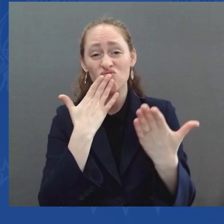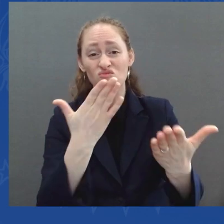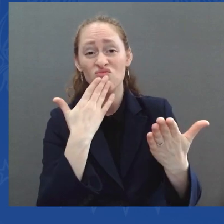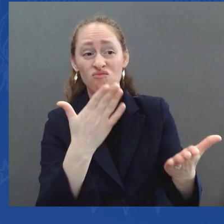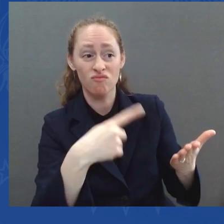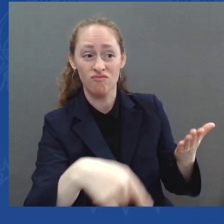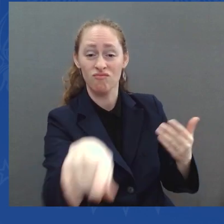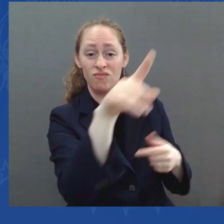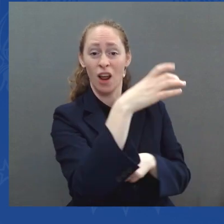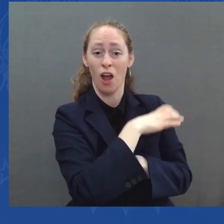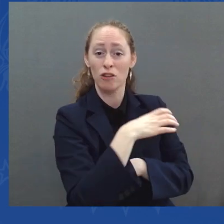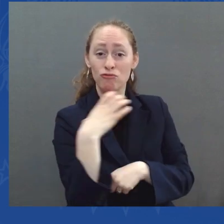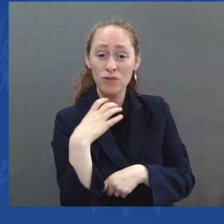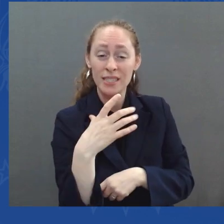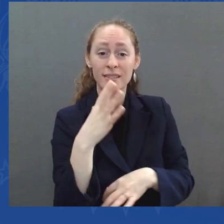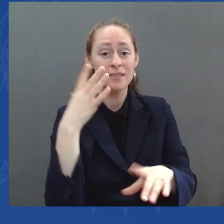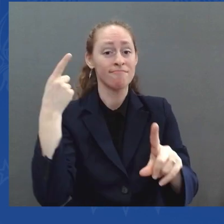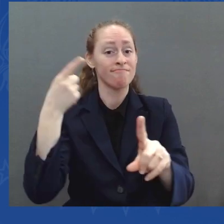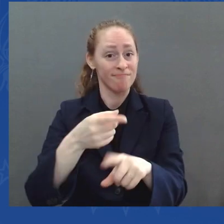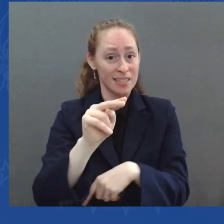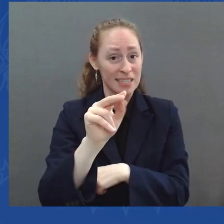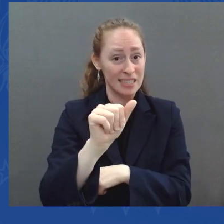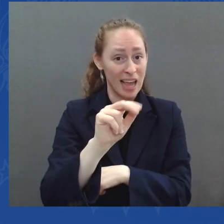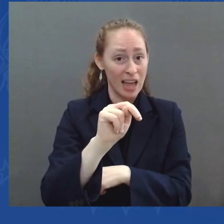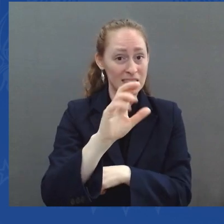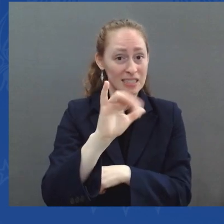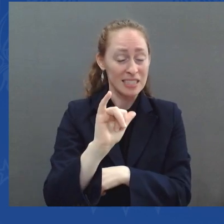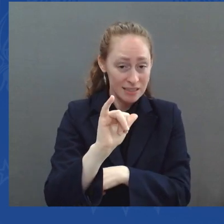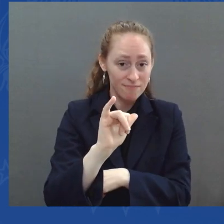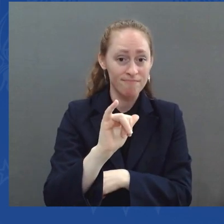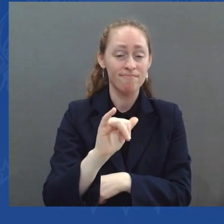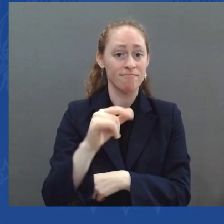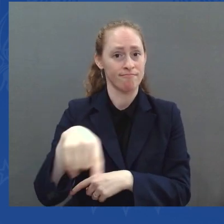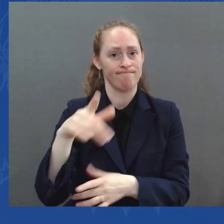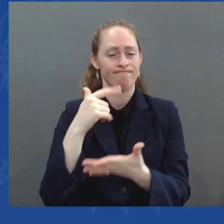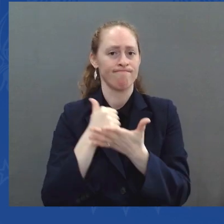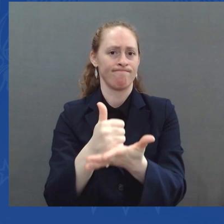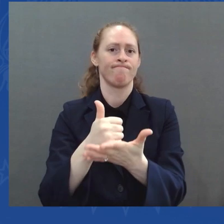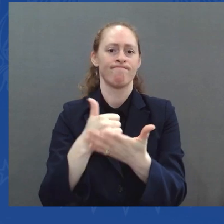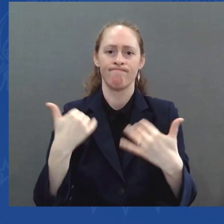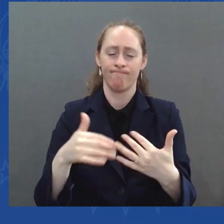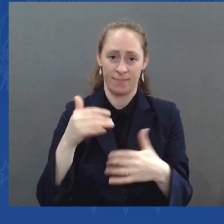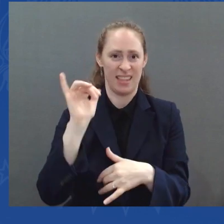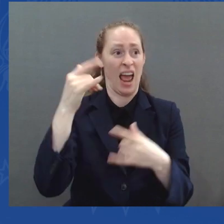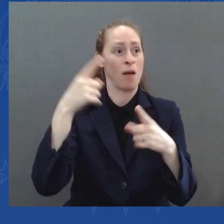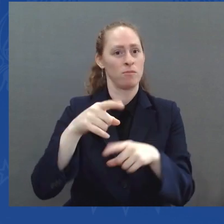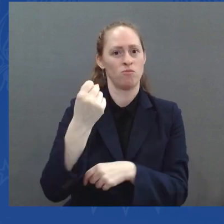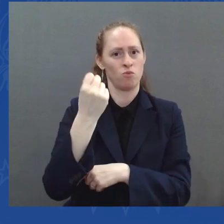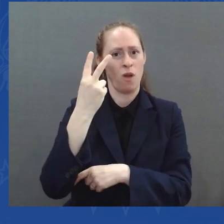Twelve years ago, last month, 12 years ago, we made a good effort toward that proposition.